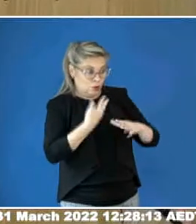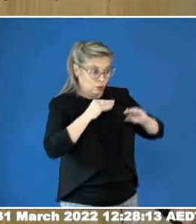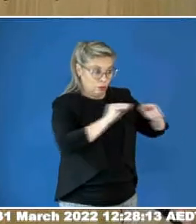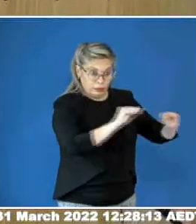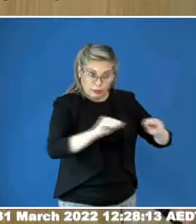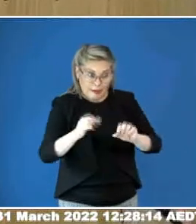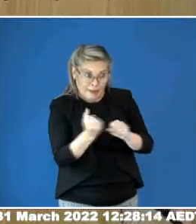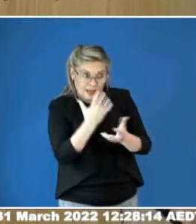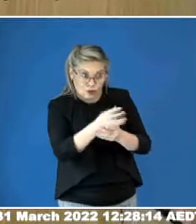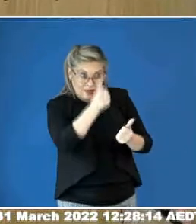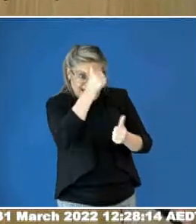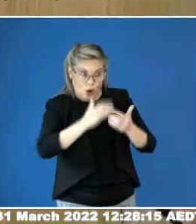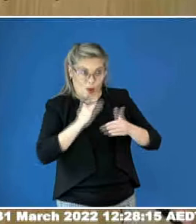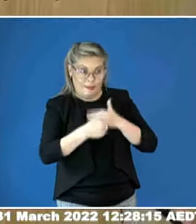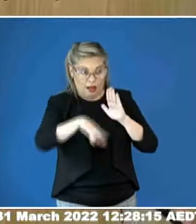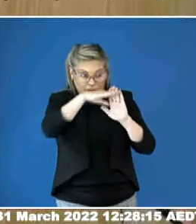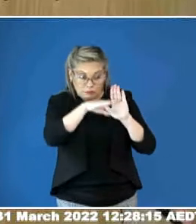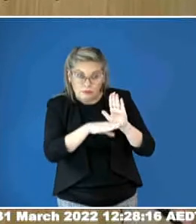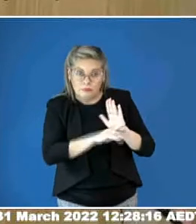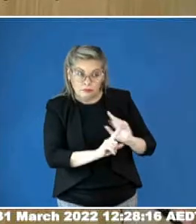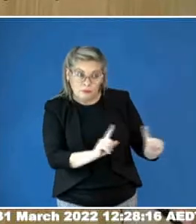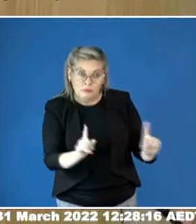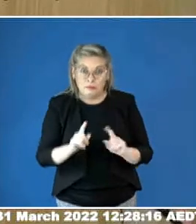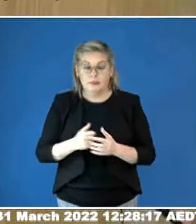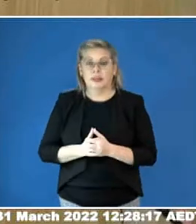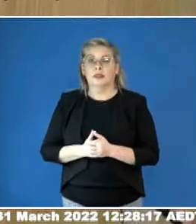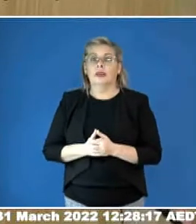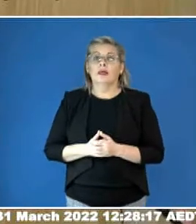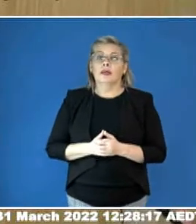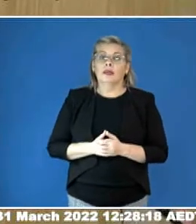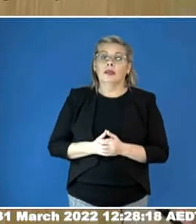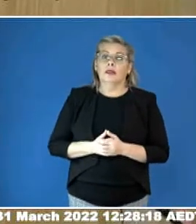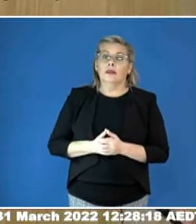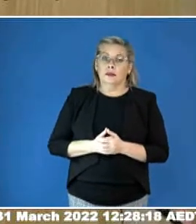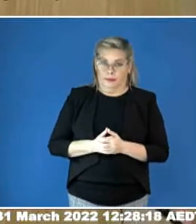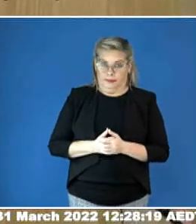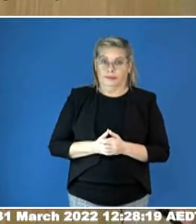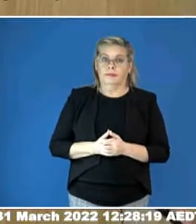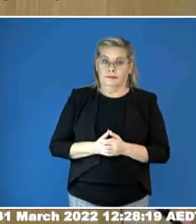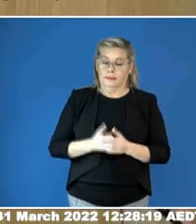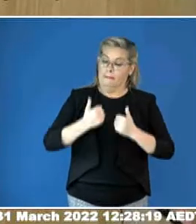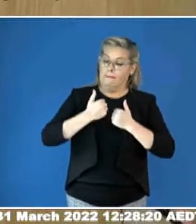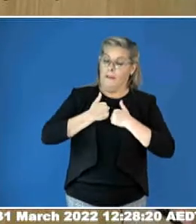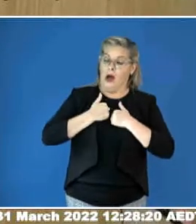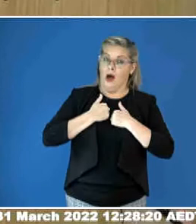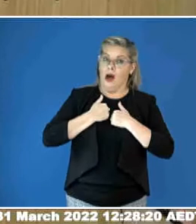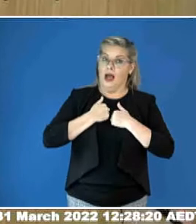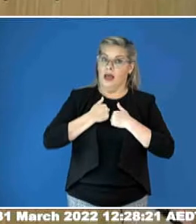this procedure? MS CUMMING: I have the coordinators as a level underneath me in my